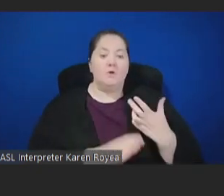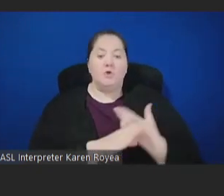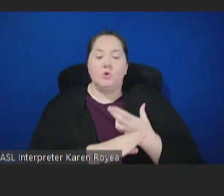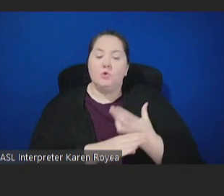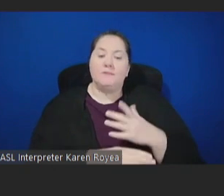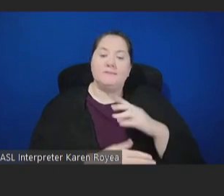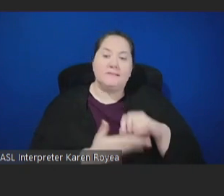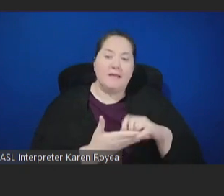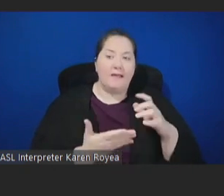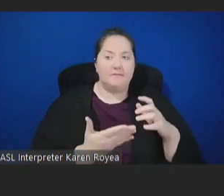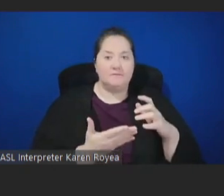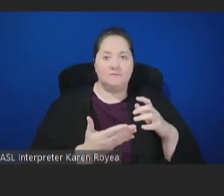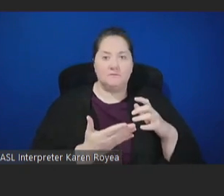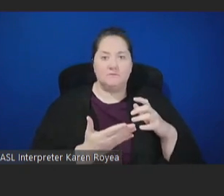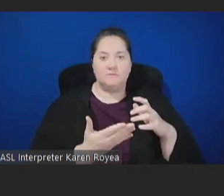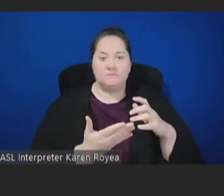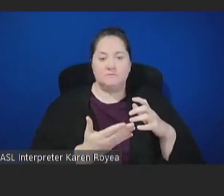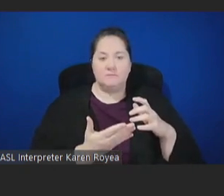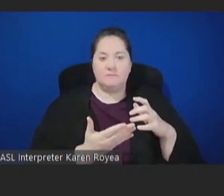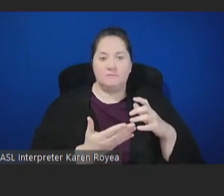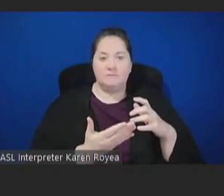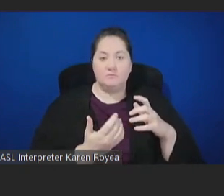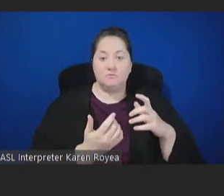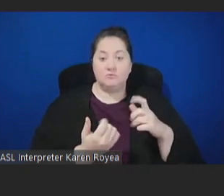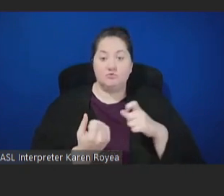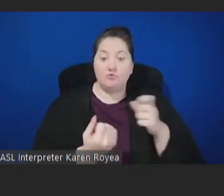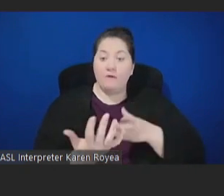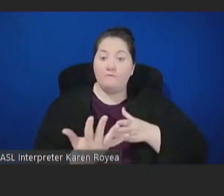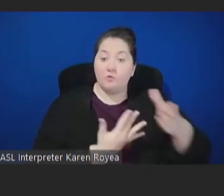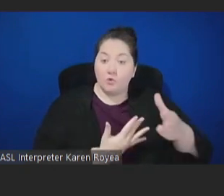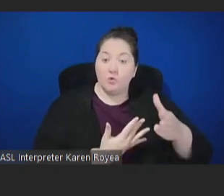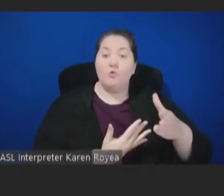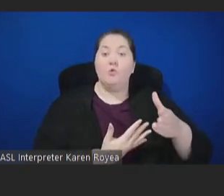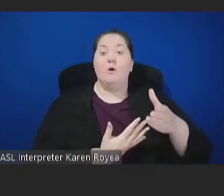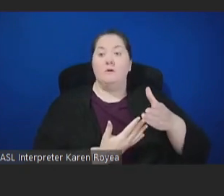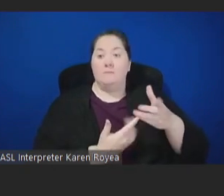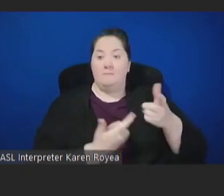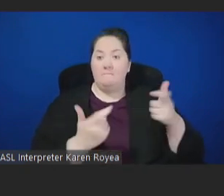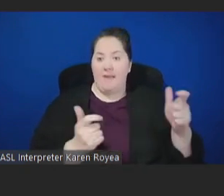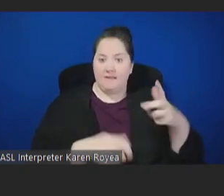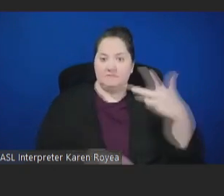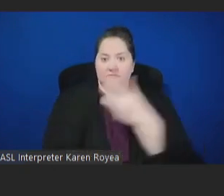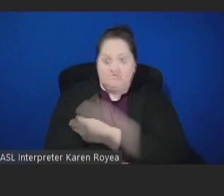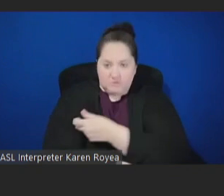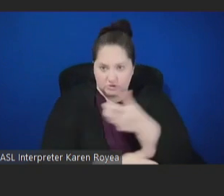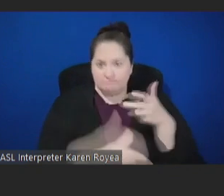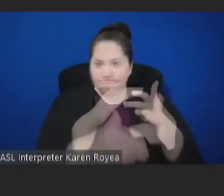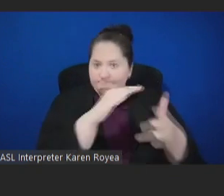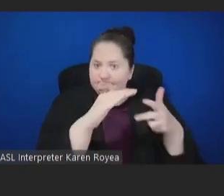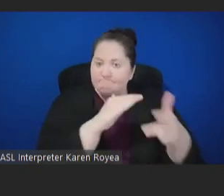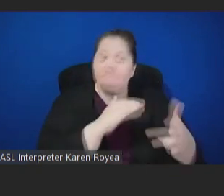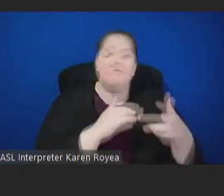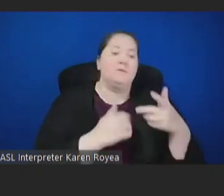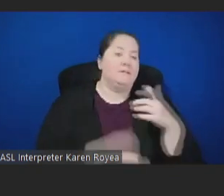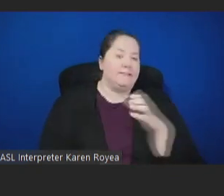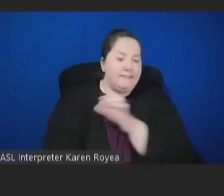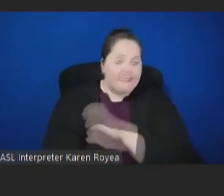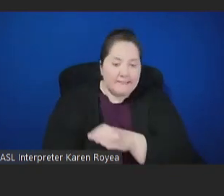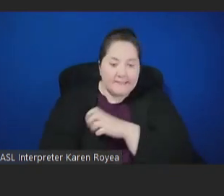drive-through mass vaccination clinics and weekend and health fairs for vaccination opportunities.